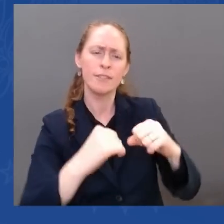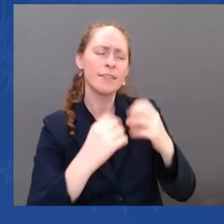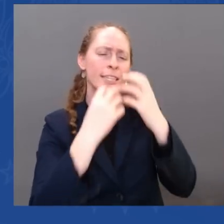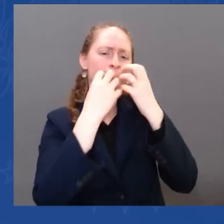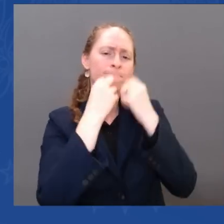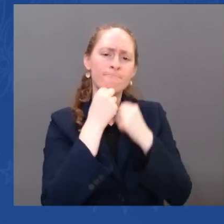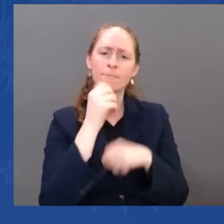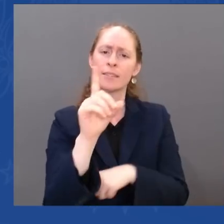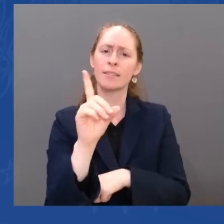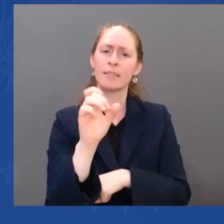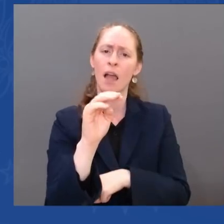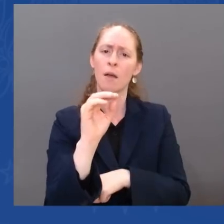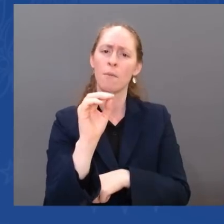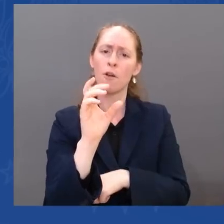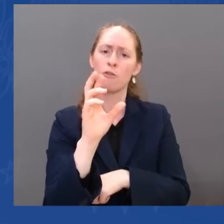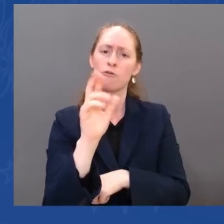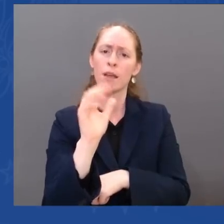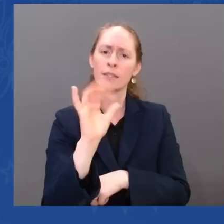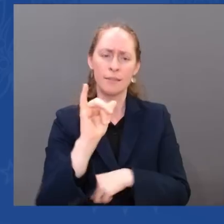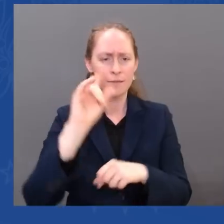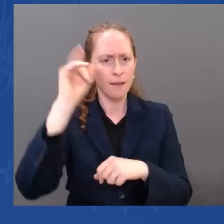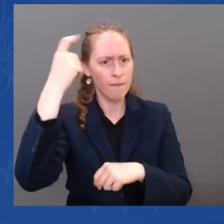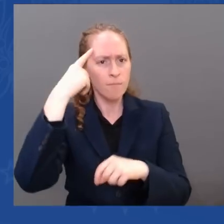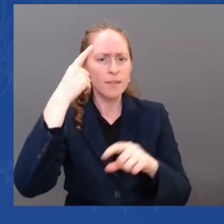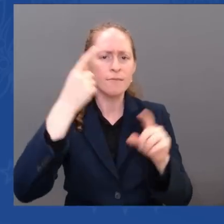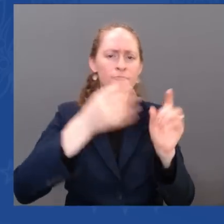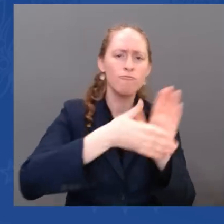and the inspiration of the American dream.